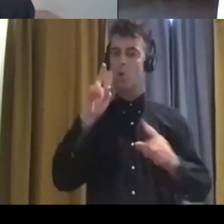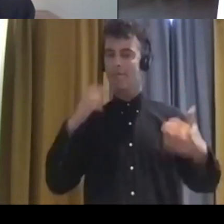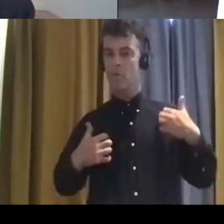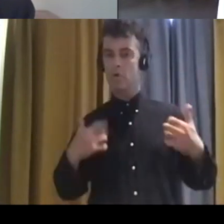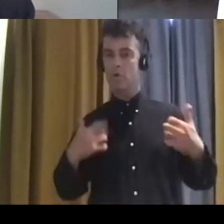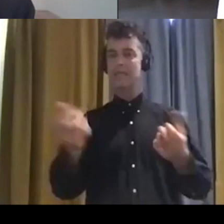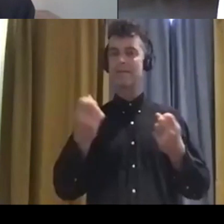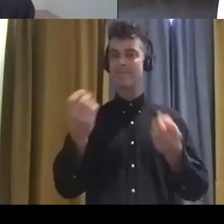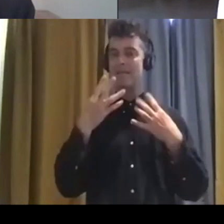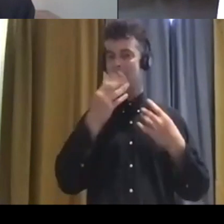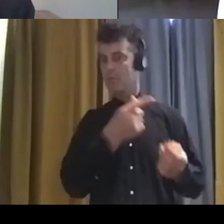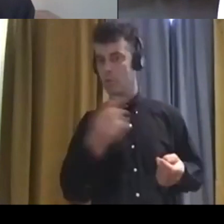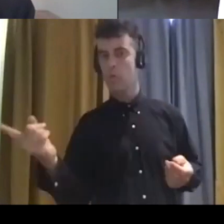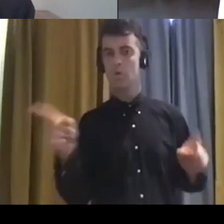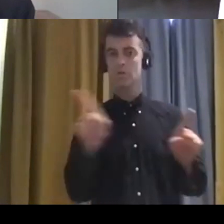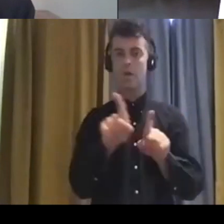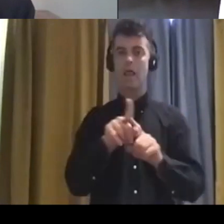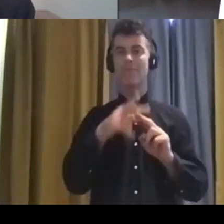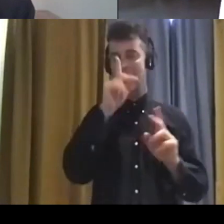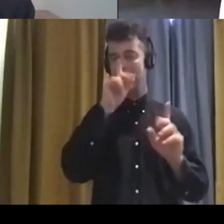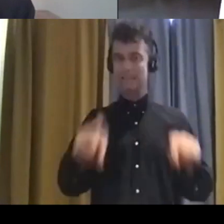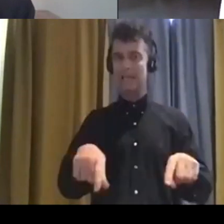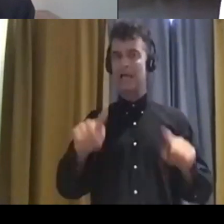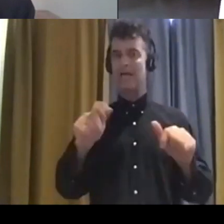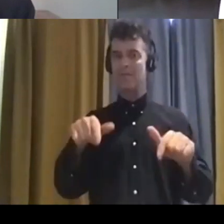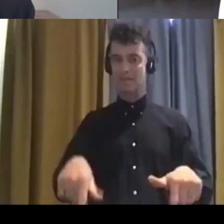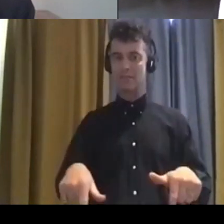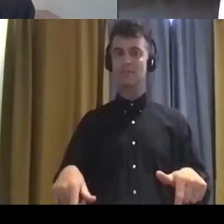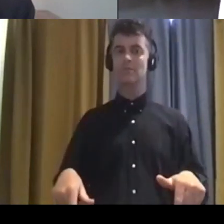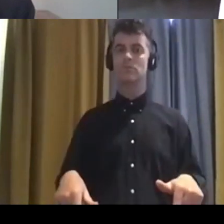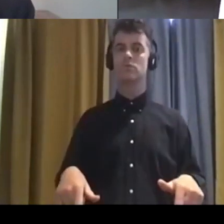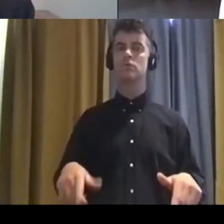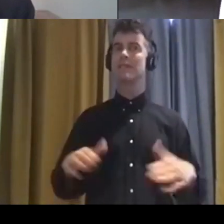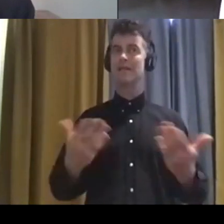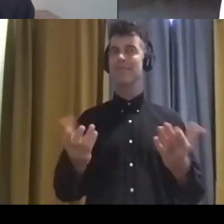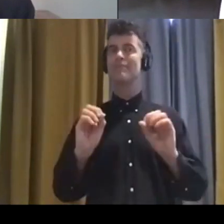feedback from you as well so if you can stay on just after this to provide some feedback.